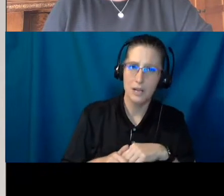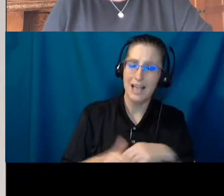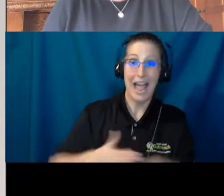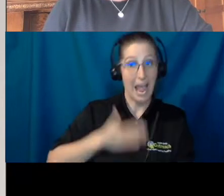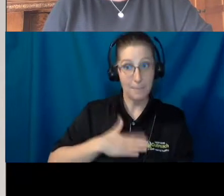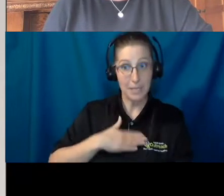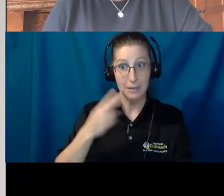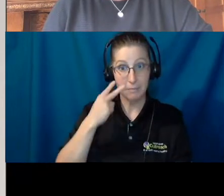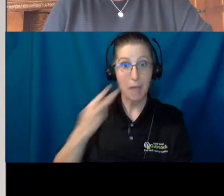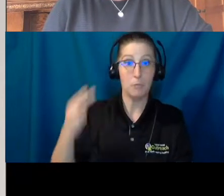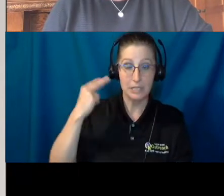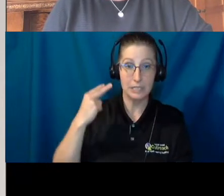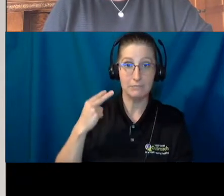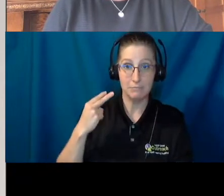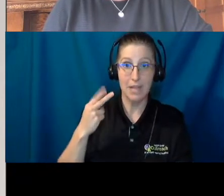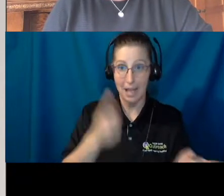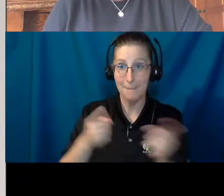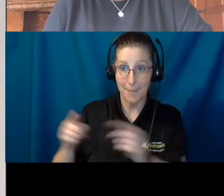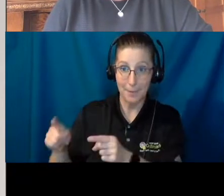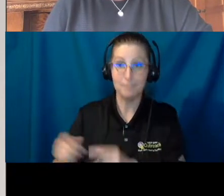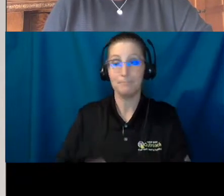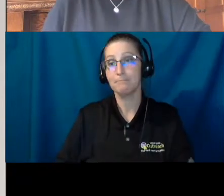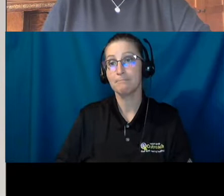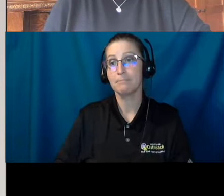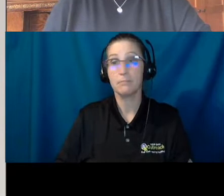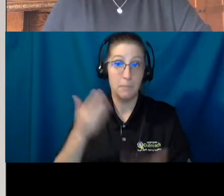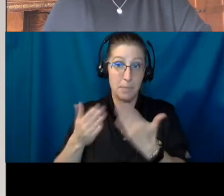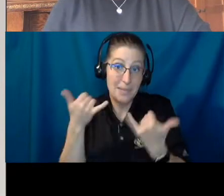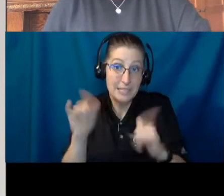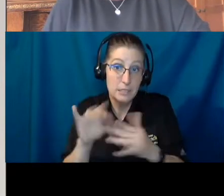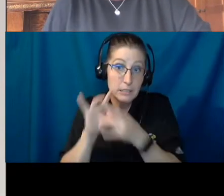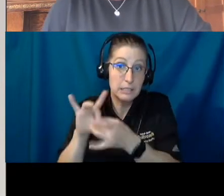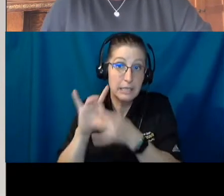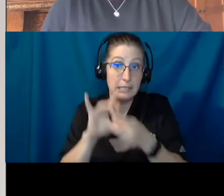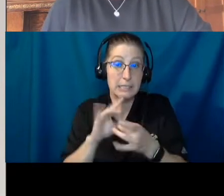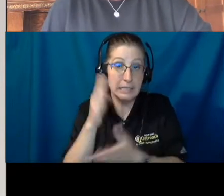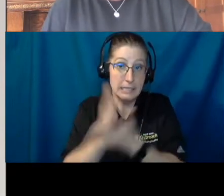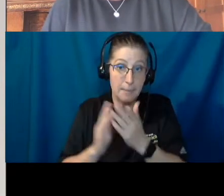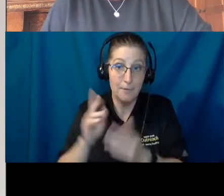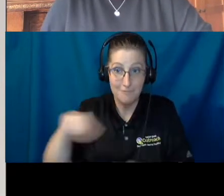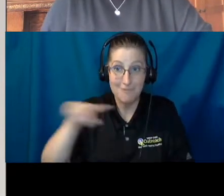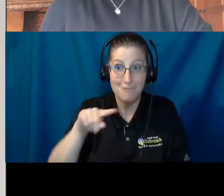that happened back then and perhaps have are still connected to a lot of those people.